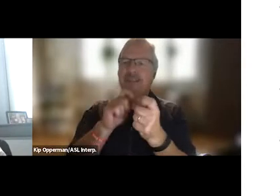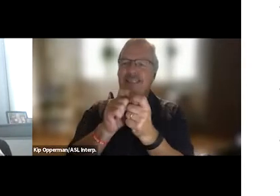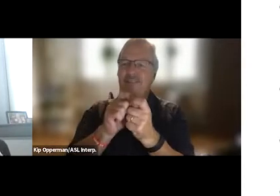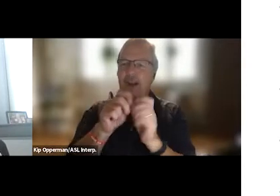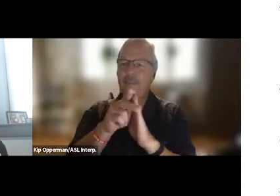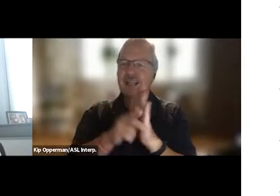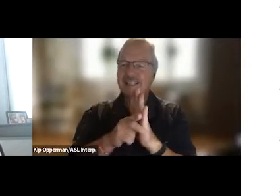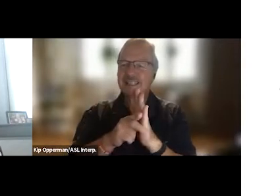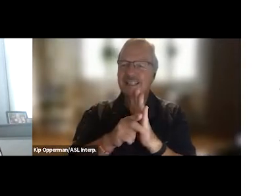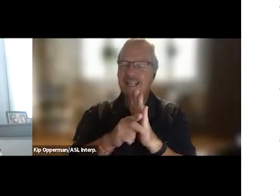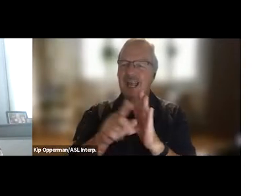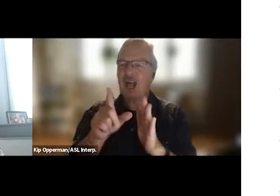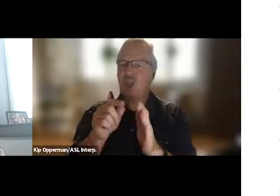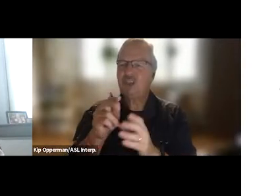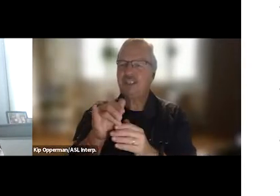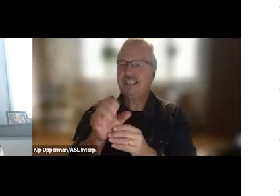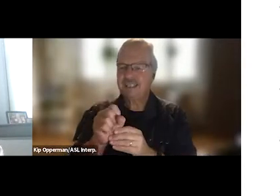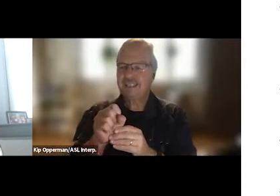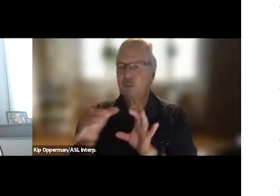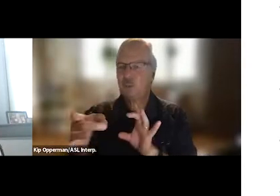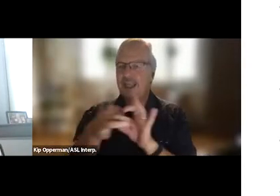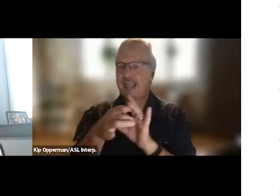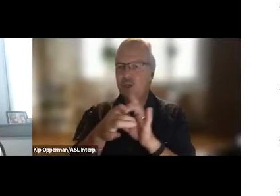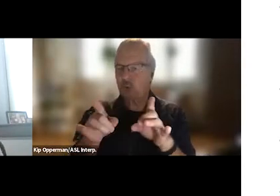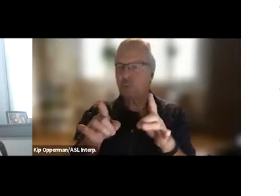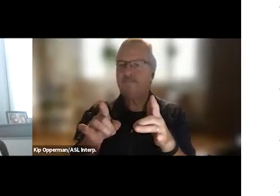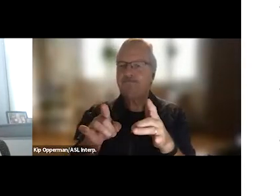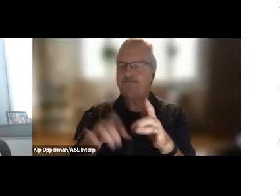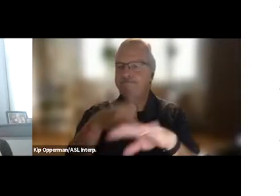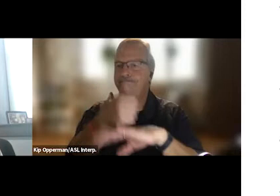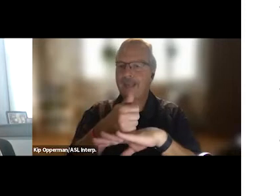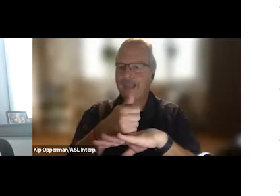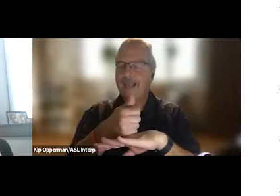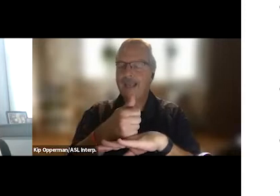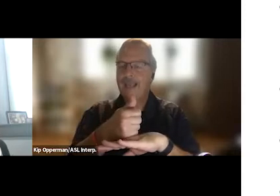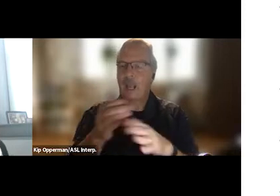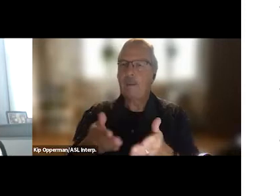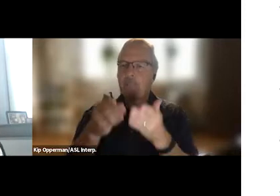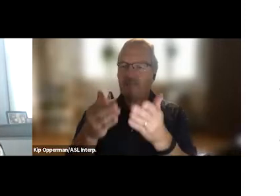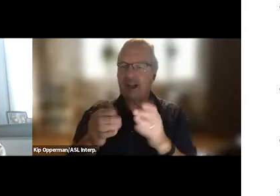as it related to actually implementing and providing dispersing MAT inside the facility.